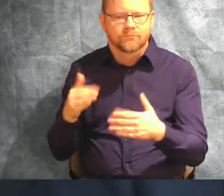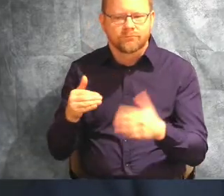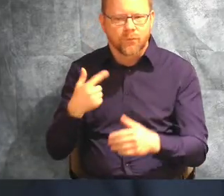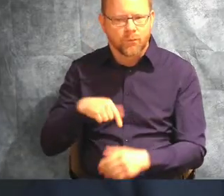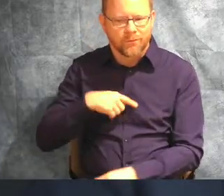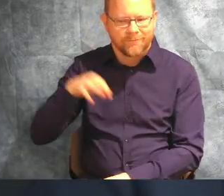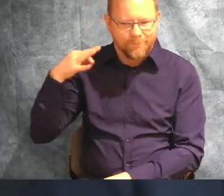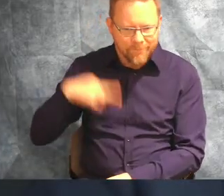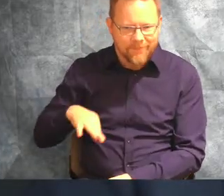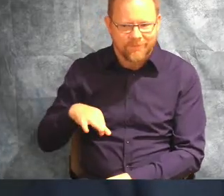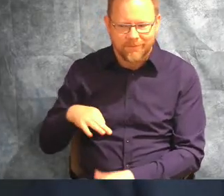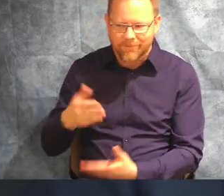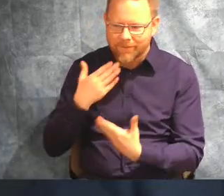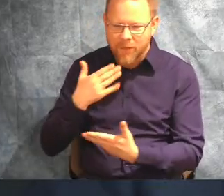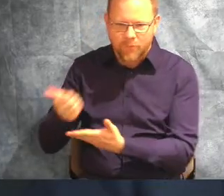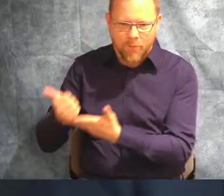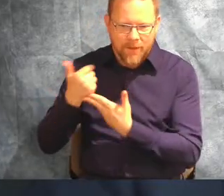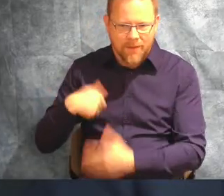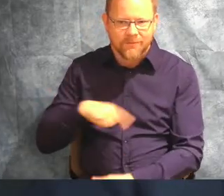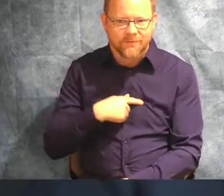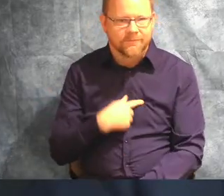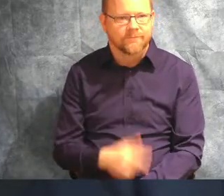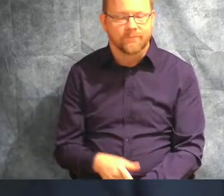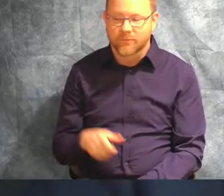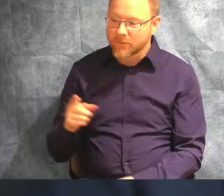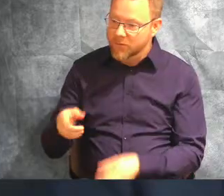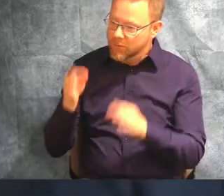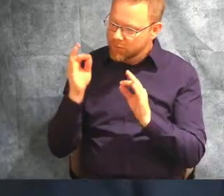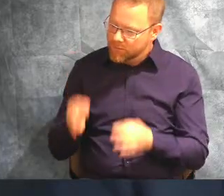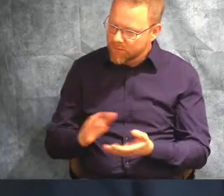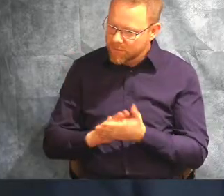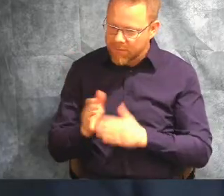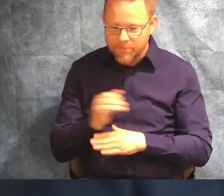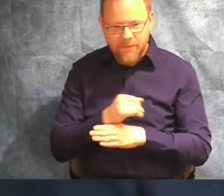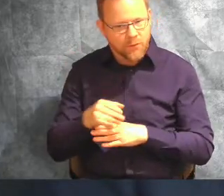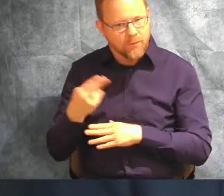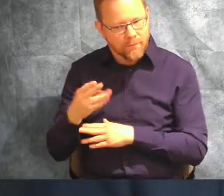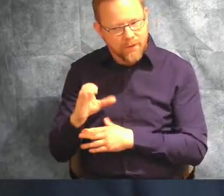your service here, Emma. So, thank you so much for choosing to be an intern with Hamilton County. Uh,